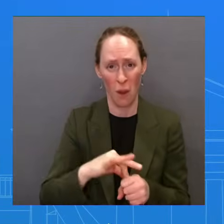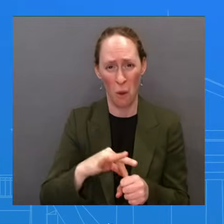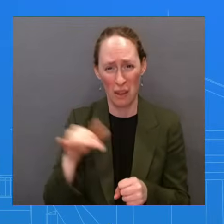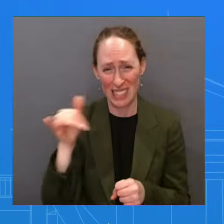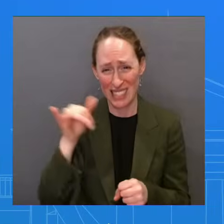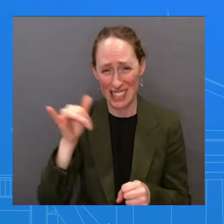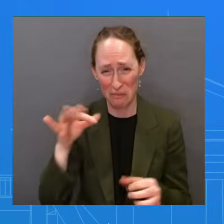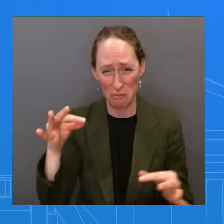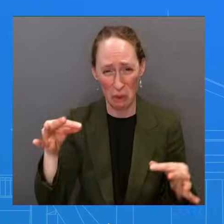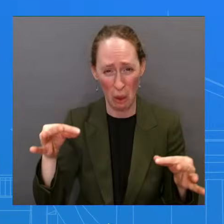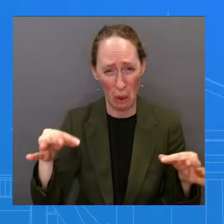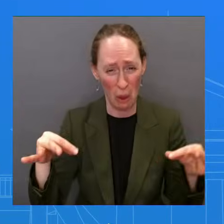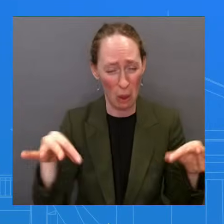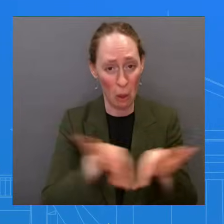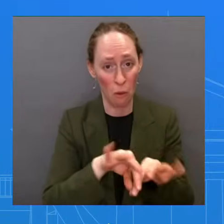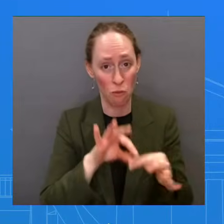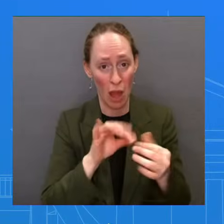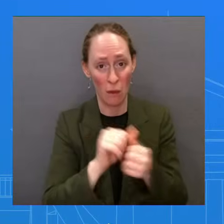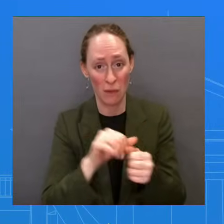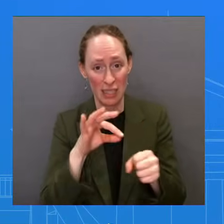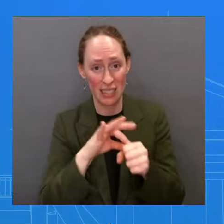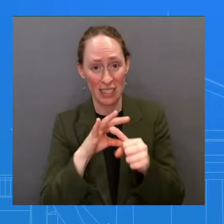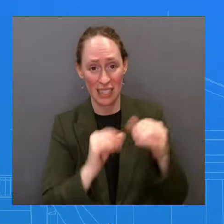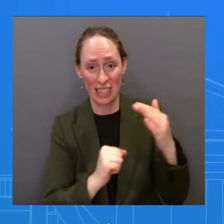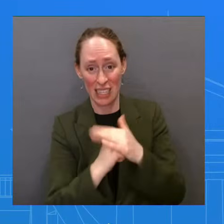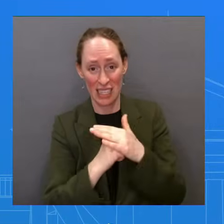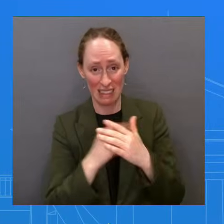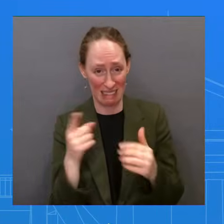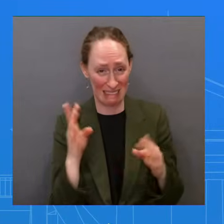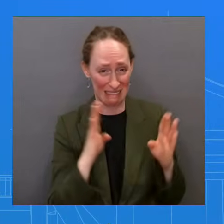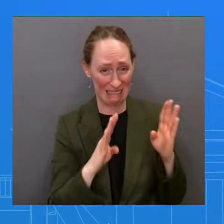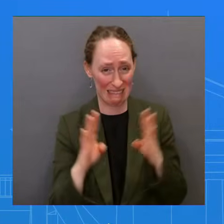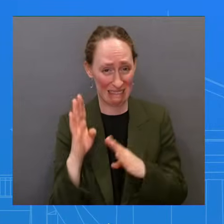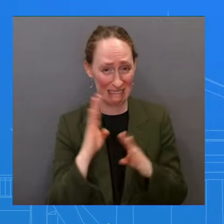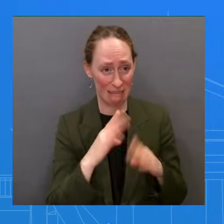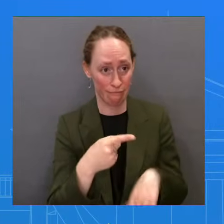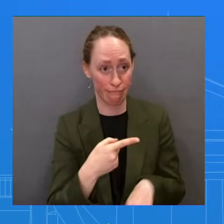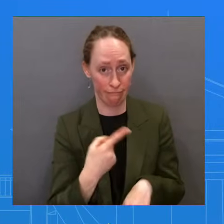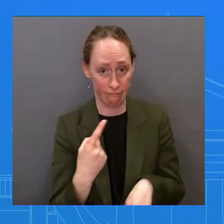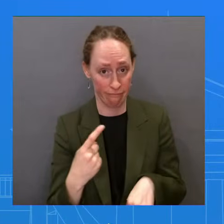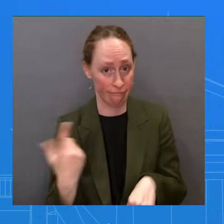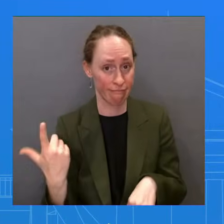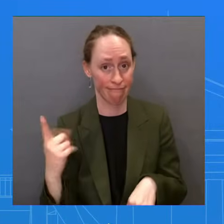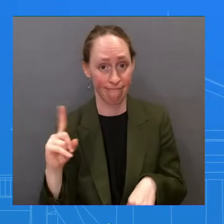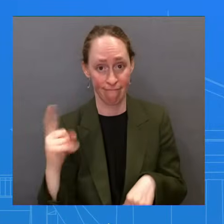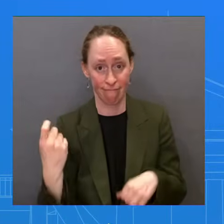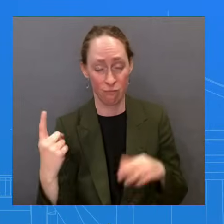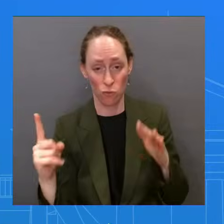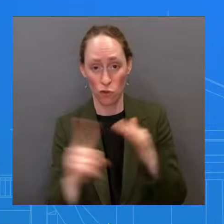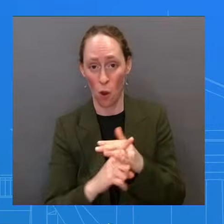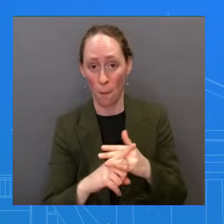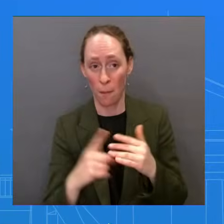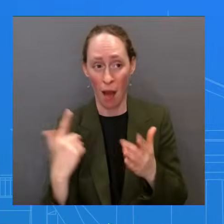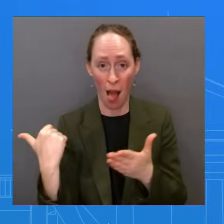Ms. Jean-Pierre: Look, we wish -- we wish the senator a speedy recovery. I don't have anything else to share beyond that.